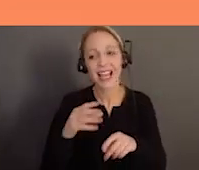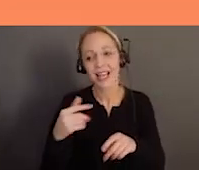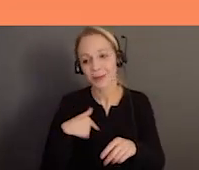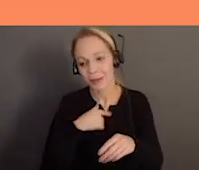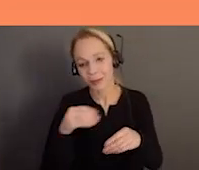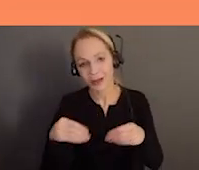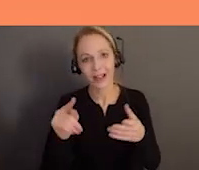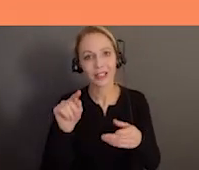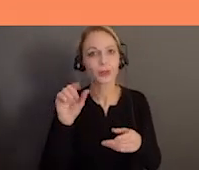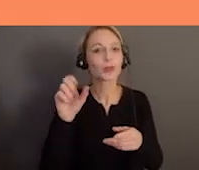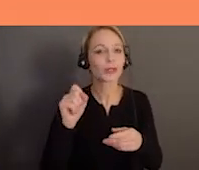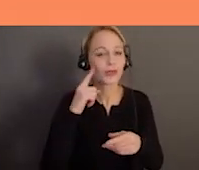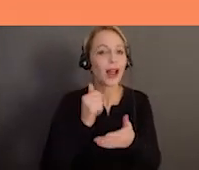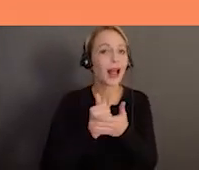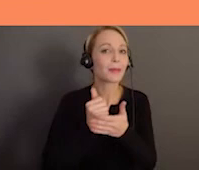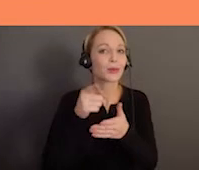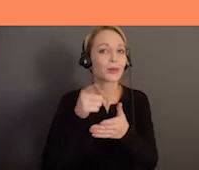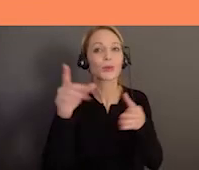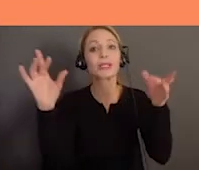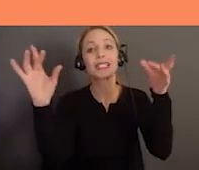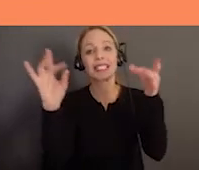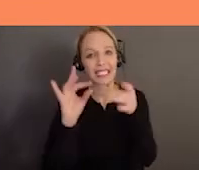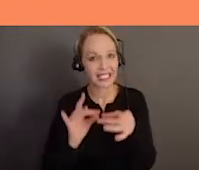WILL CONTINUE TO GET BETTER AND EXPAND OVER TIME.